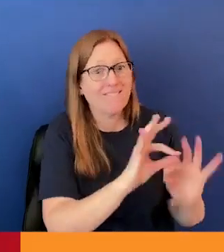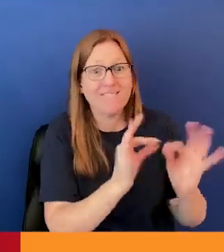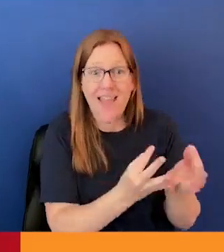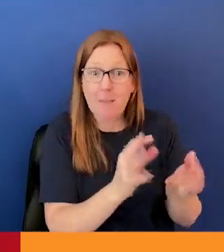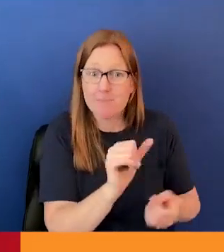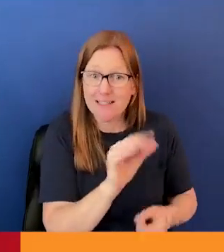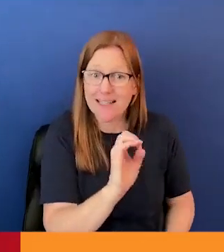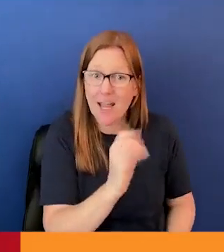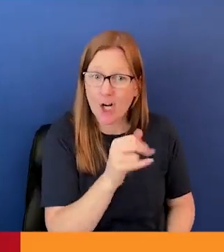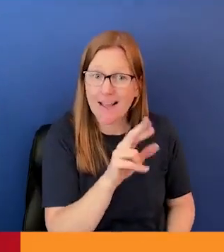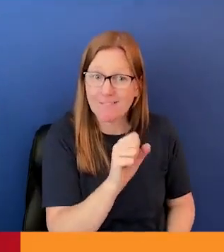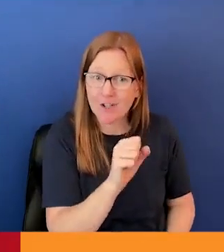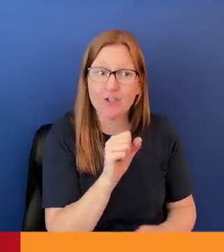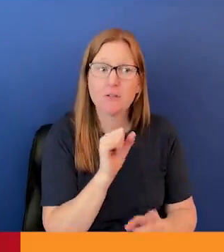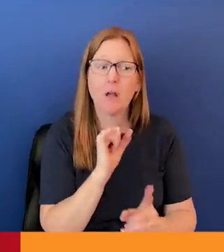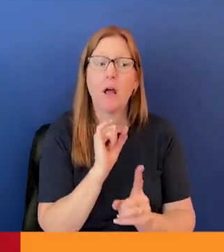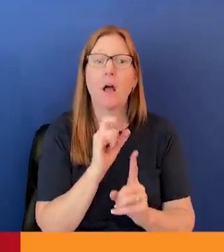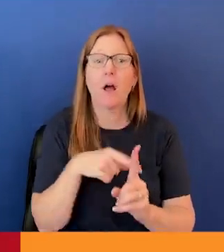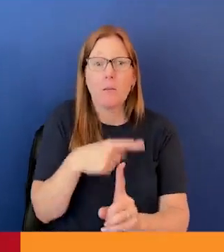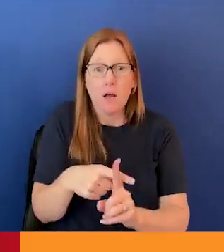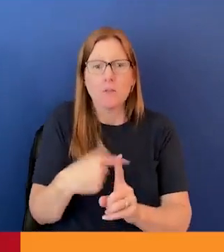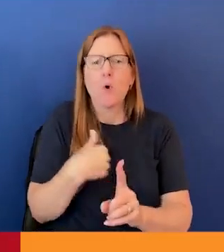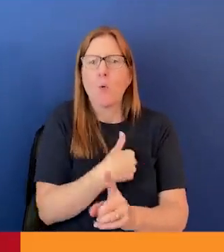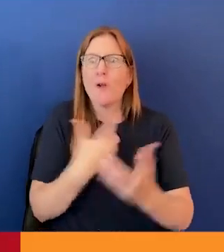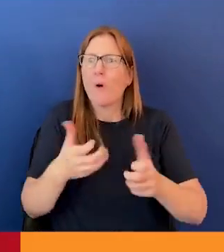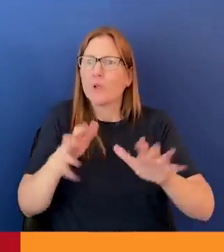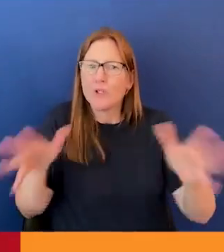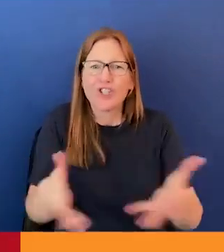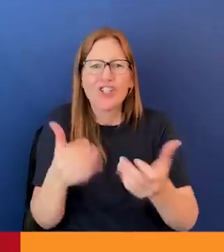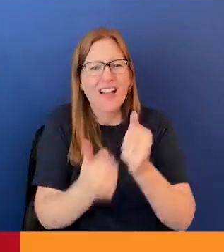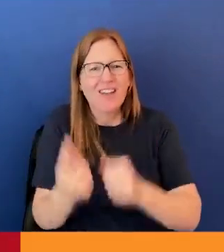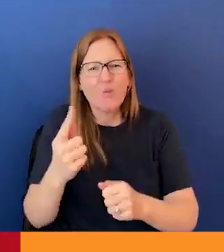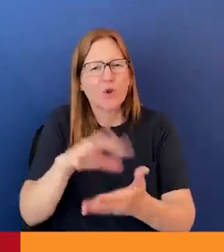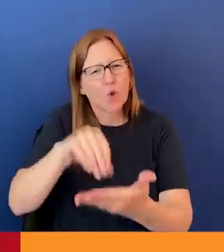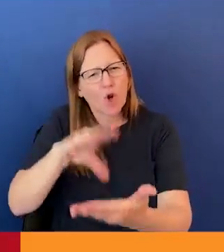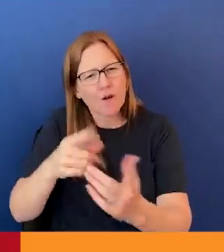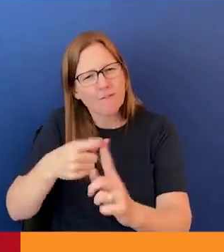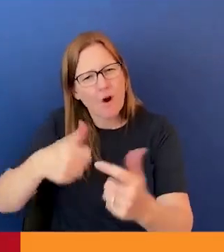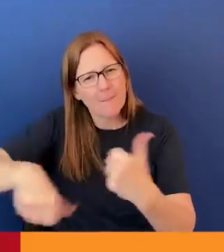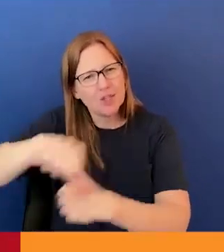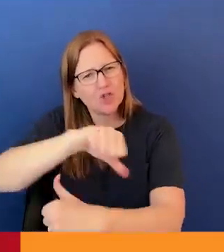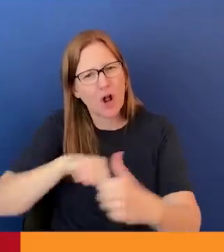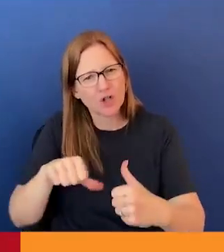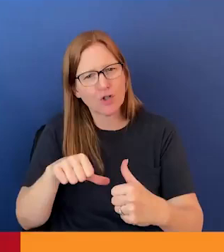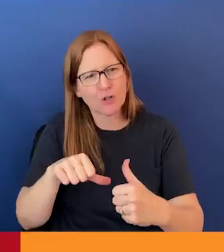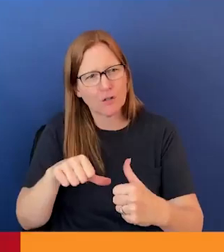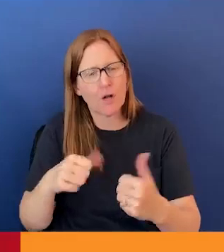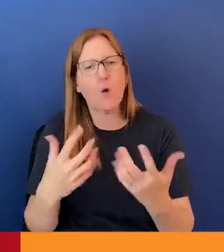But we really do want to encourage everyone to learn from each other. We want to have emerging best practices.